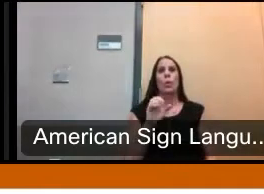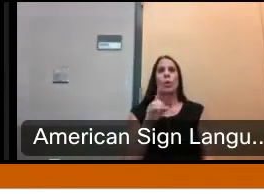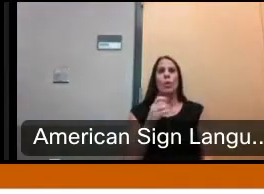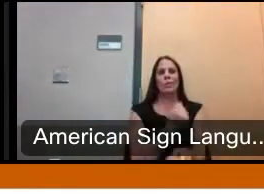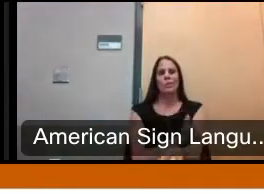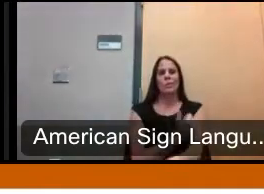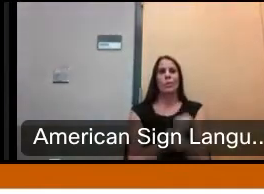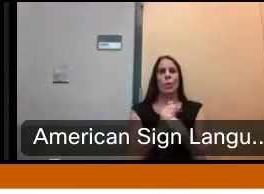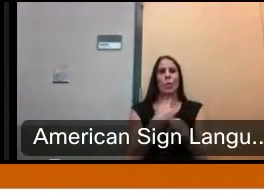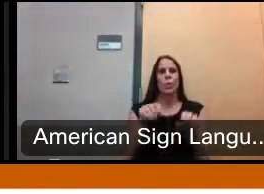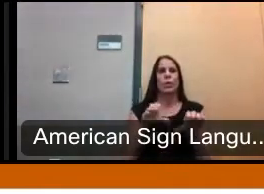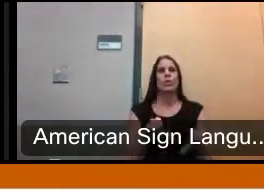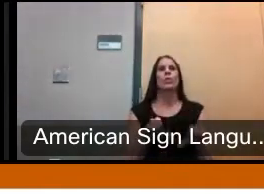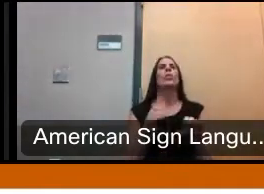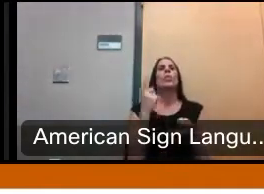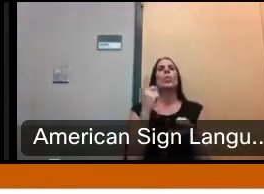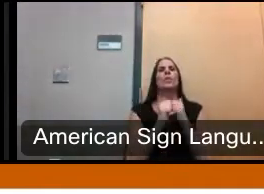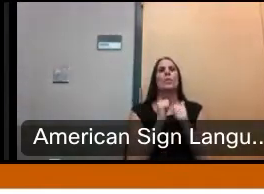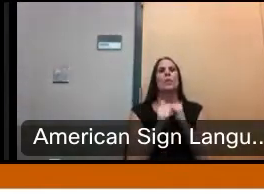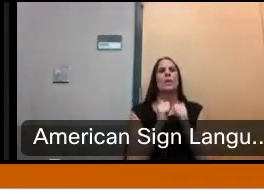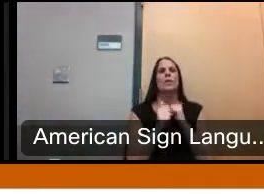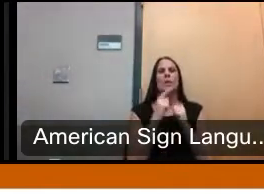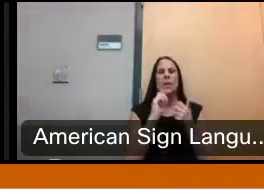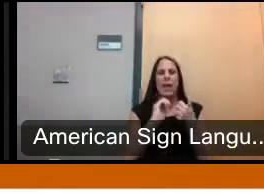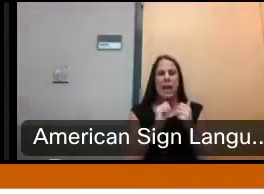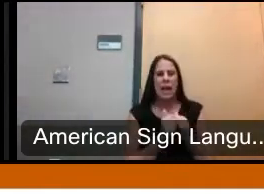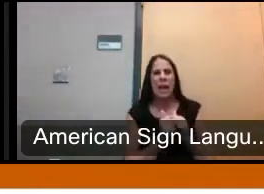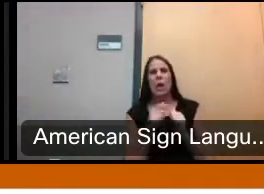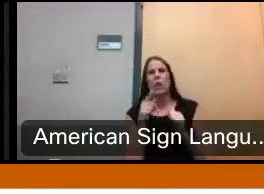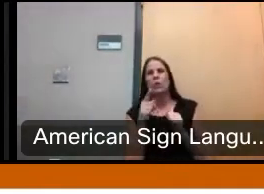to be around like, how do you get people to talk to someone? They might be concerned about.